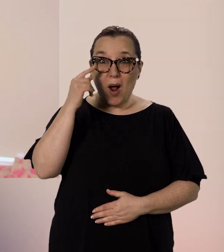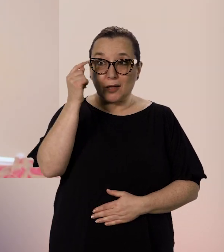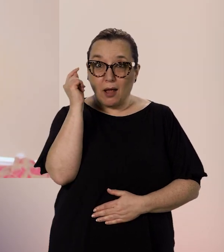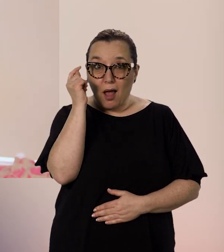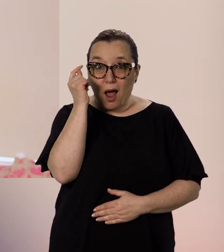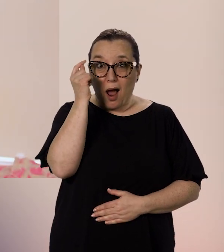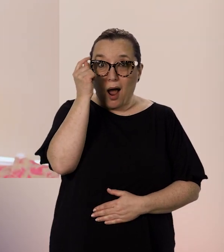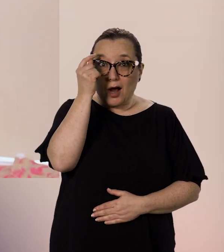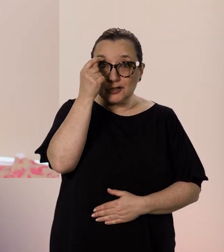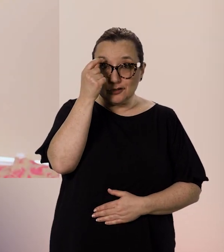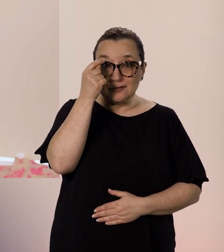When we get to our arch,